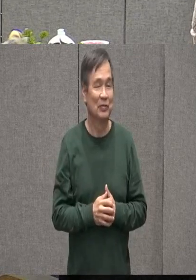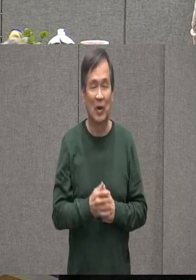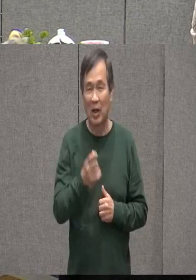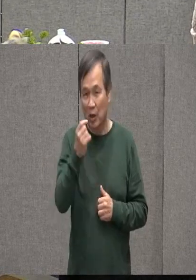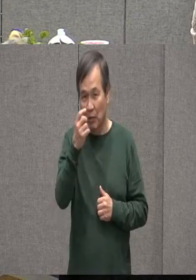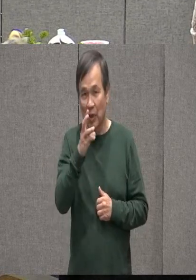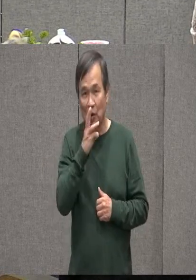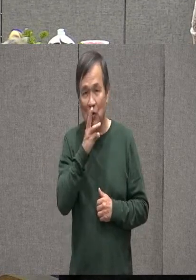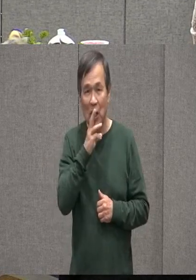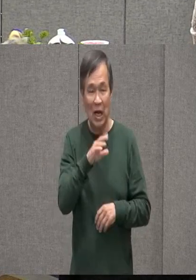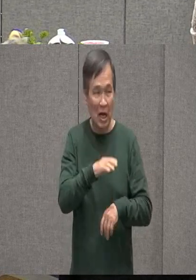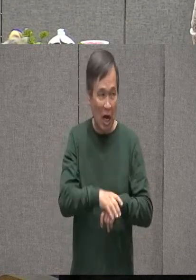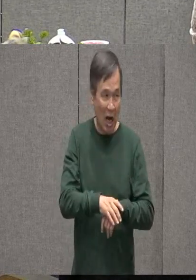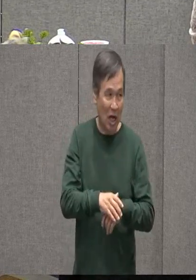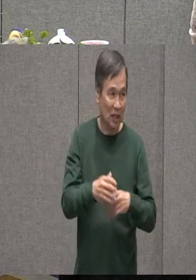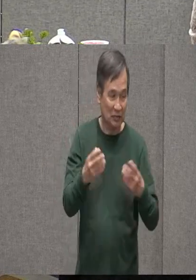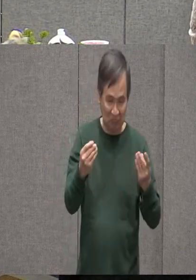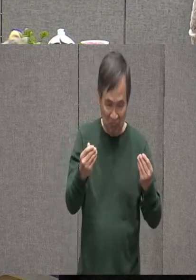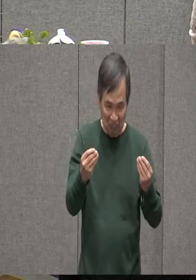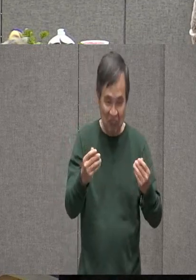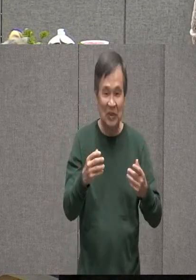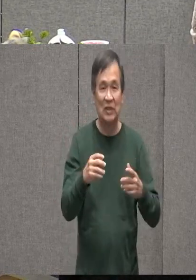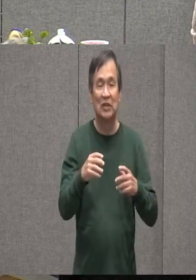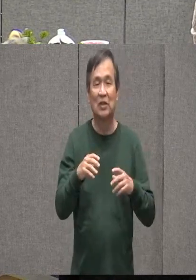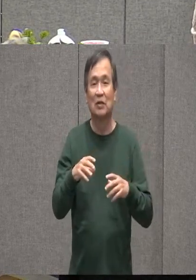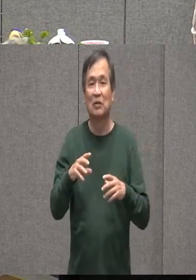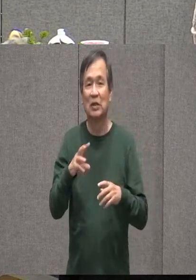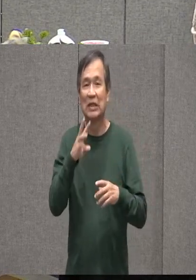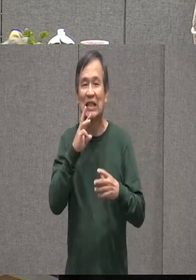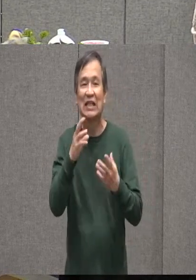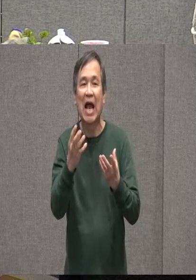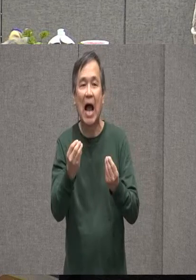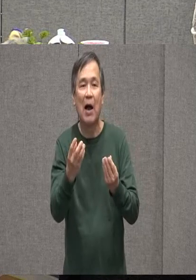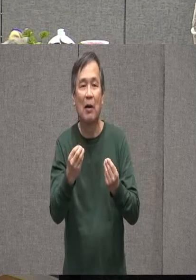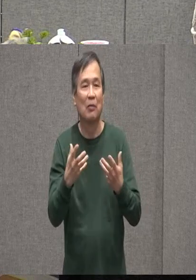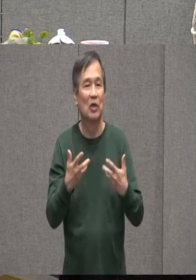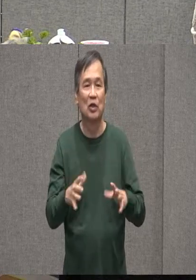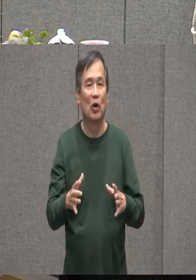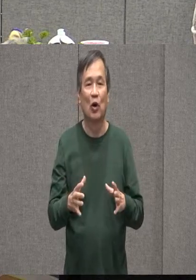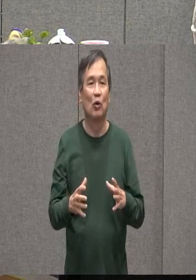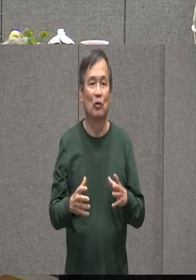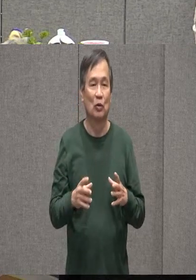on the sponges just so they're damp. You don't want them soaking soaking wet